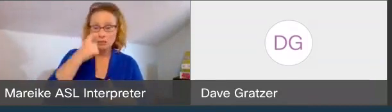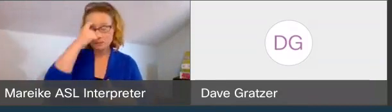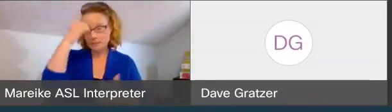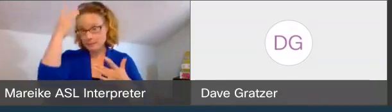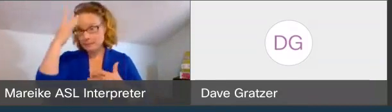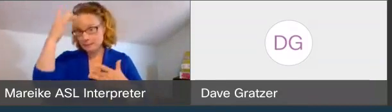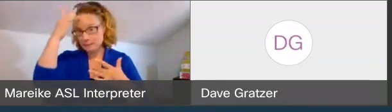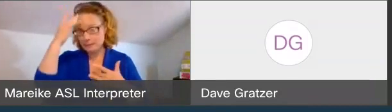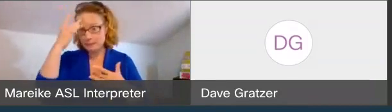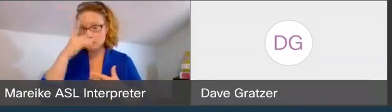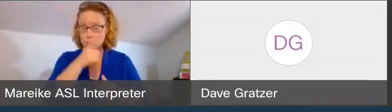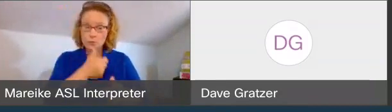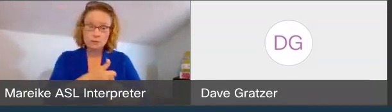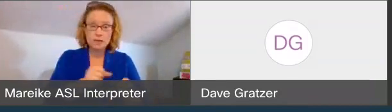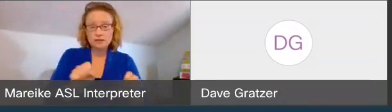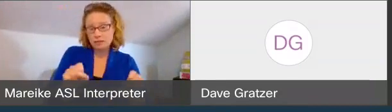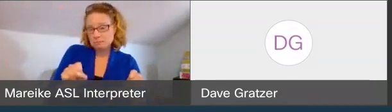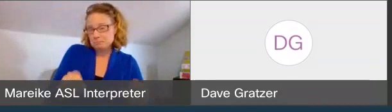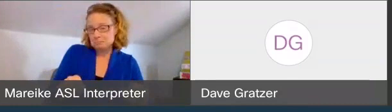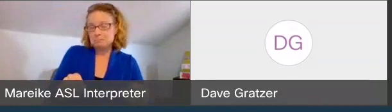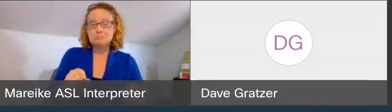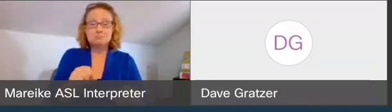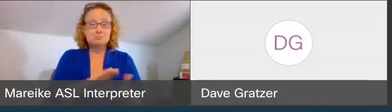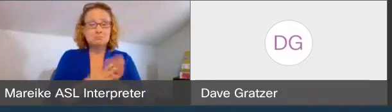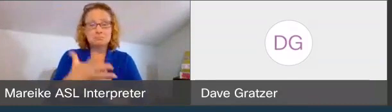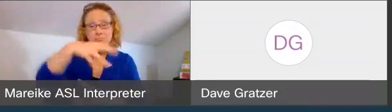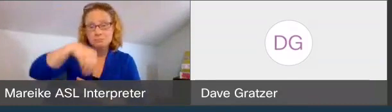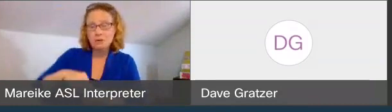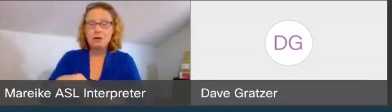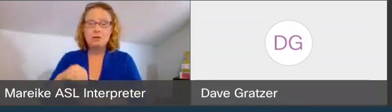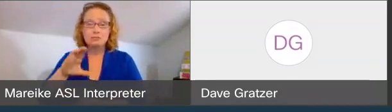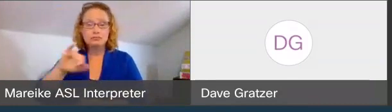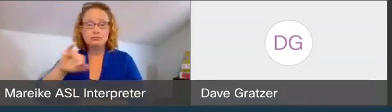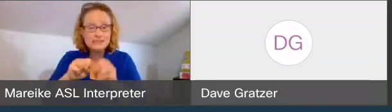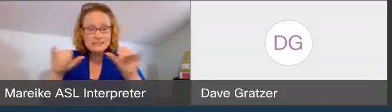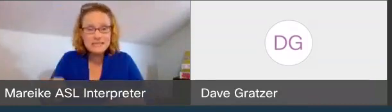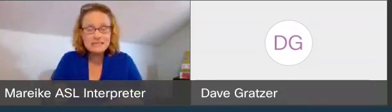who could potentially become involved in the criminal legal system or further entrenched